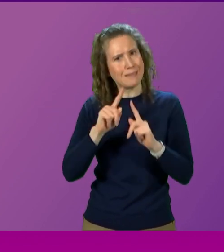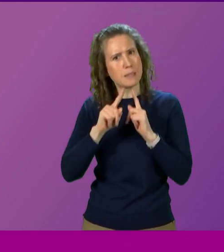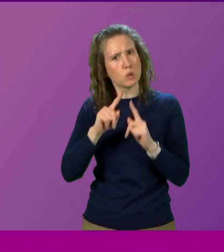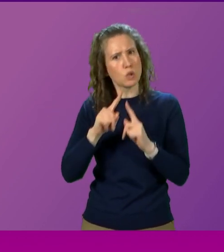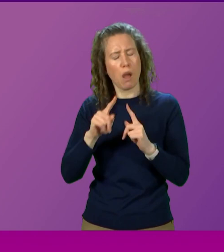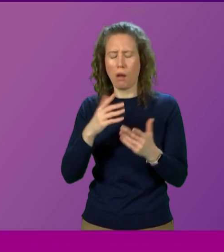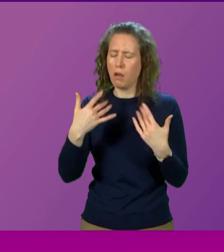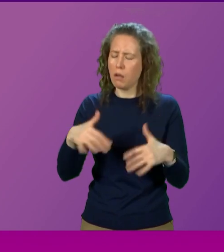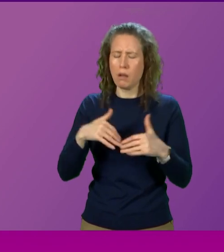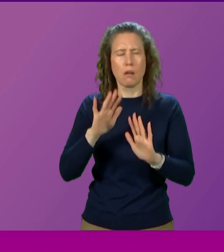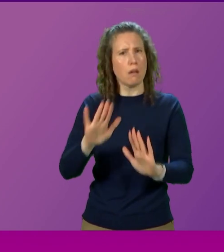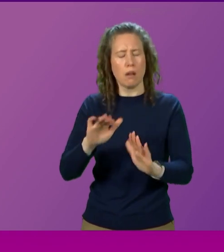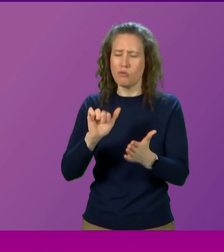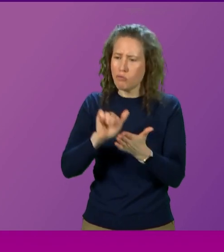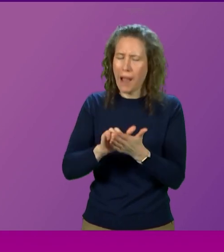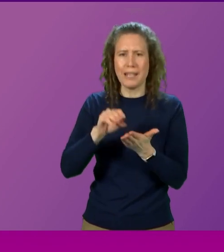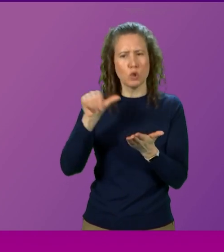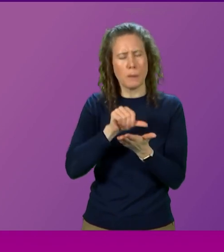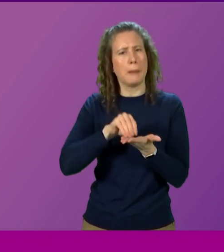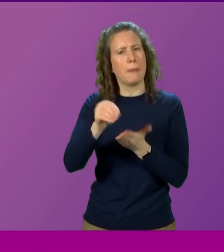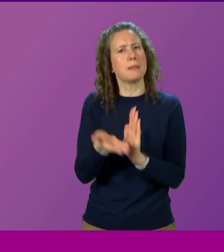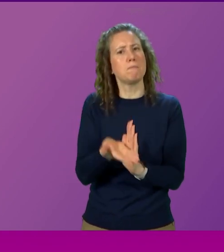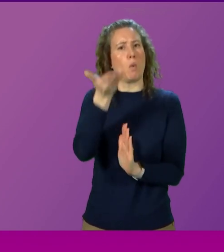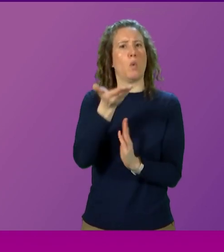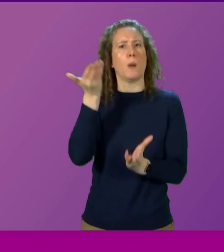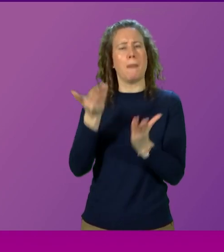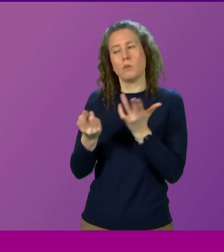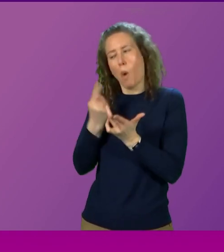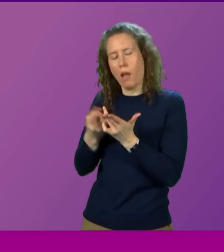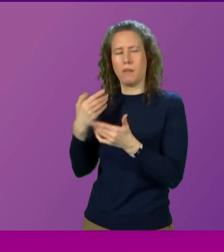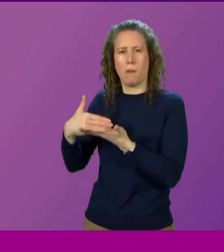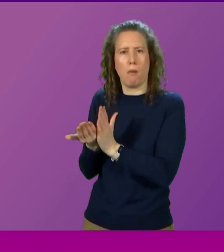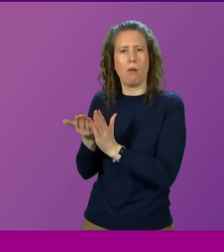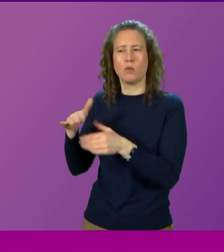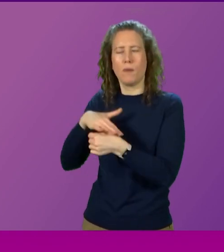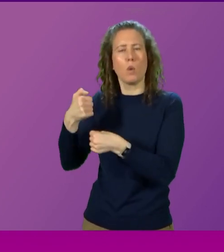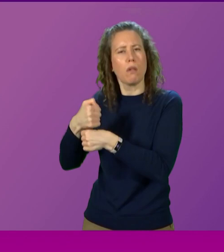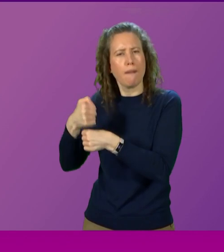Rightly, teachers are paid at higher rates than other workers in other parts of the local government workforce.